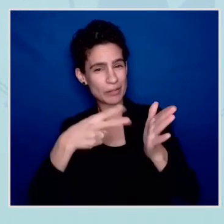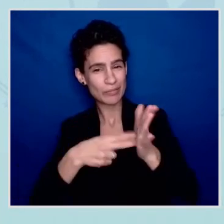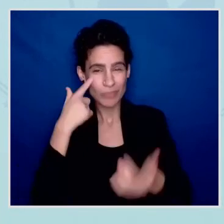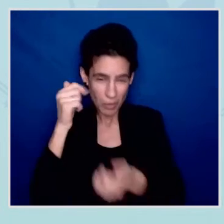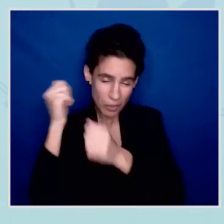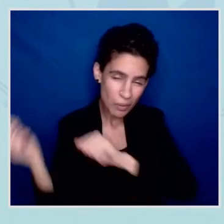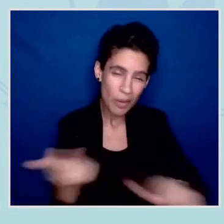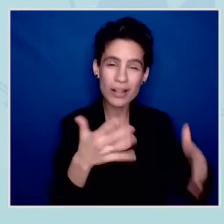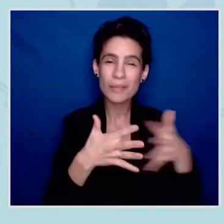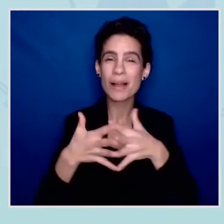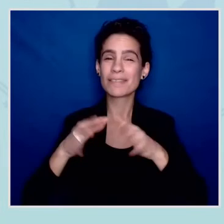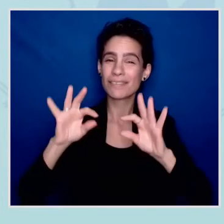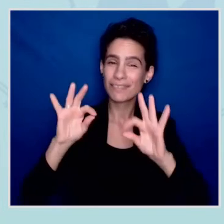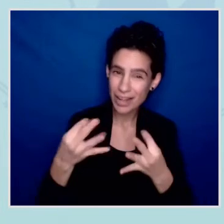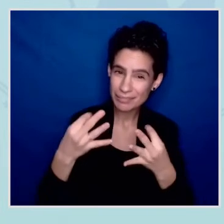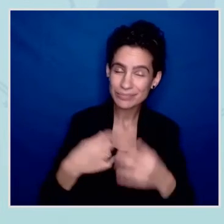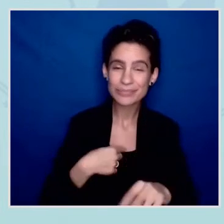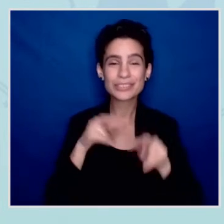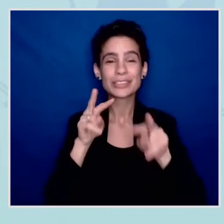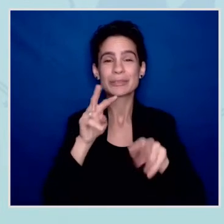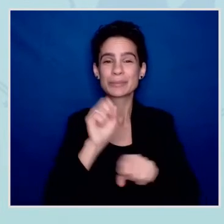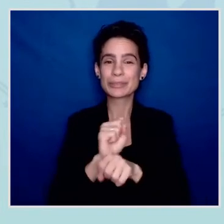I LOOK FORWARD TO WORKING WITH